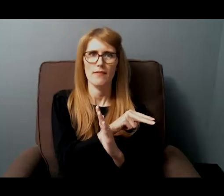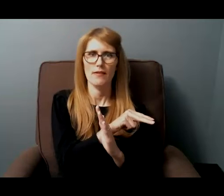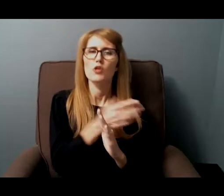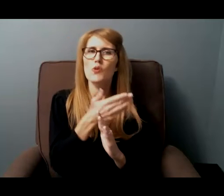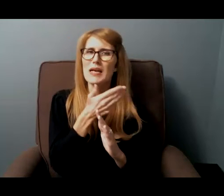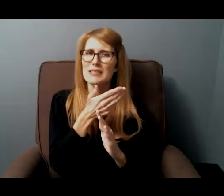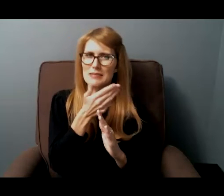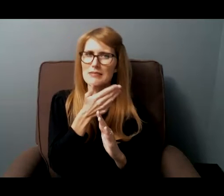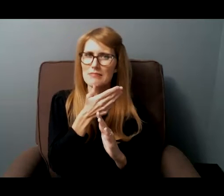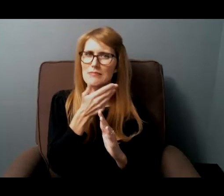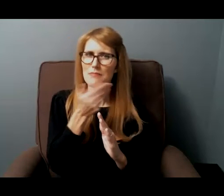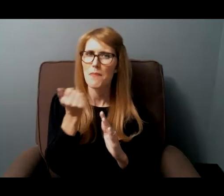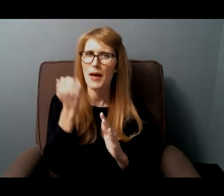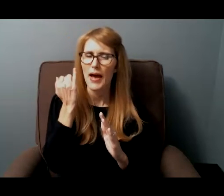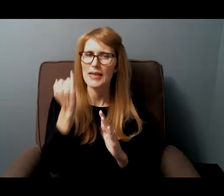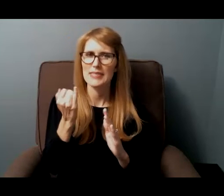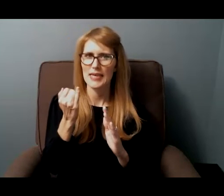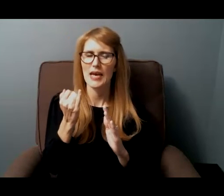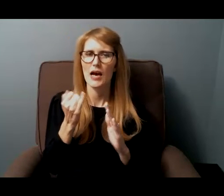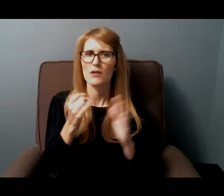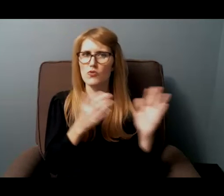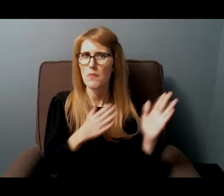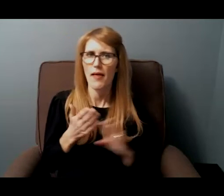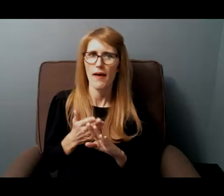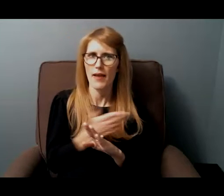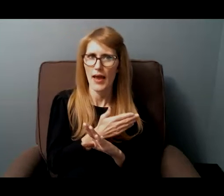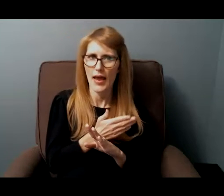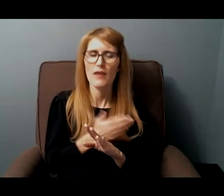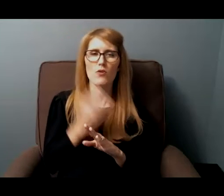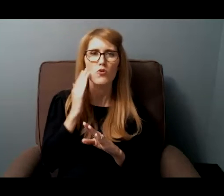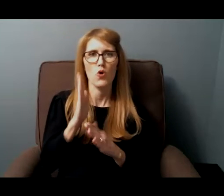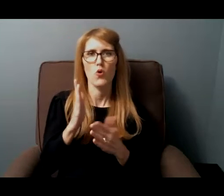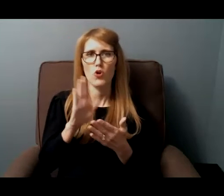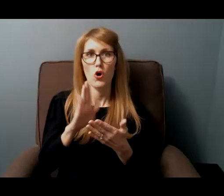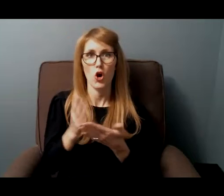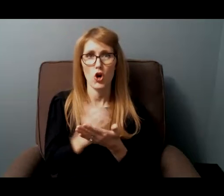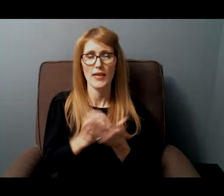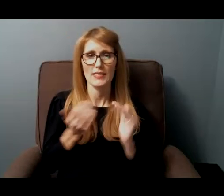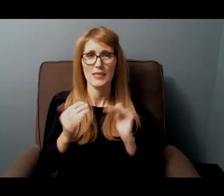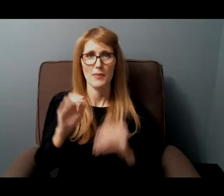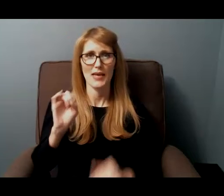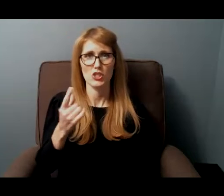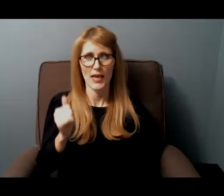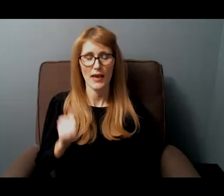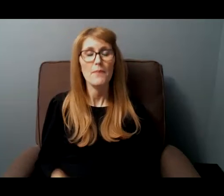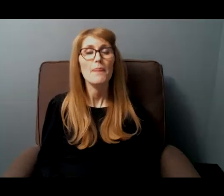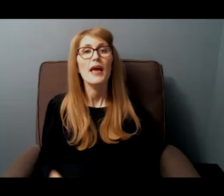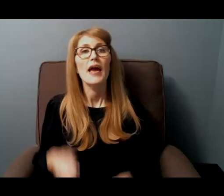what your earnings are compared to that SGA. Each year, do that business tax return. Super,